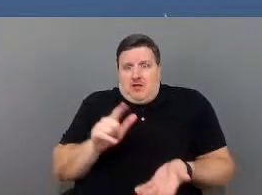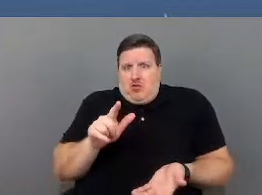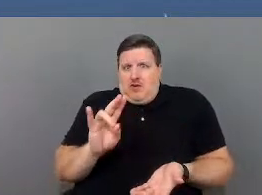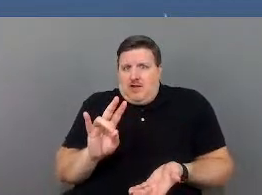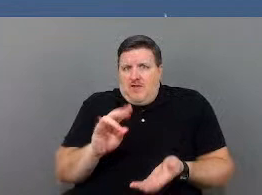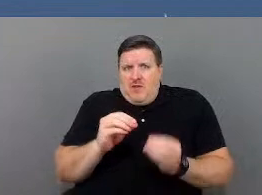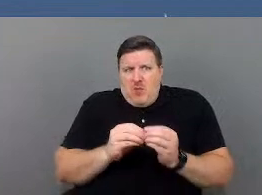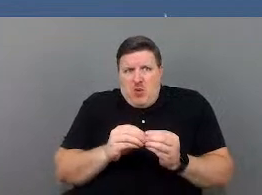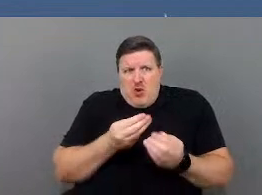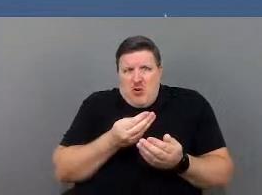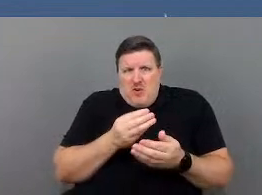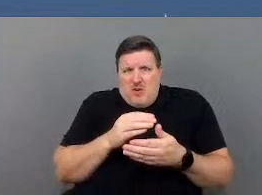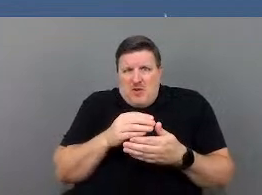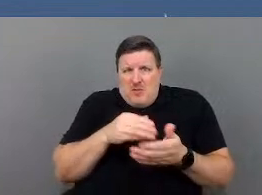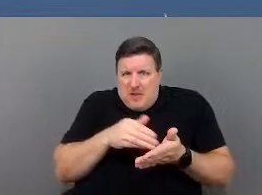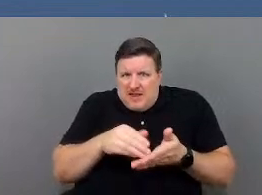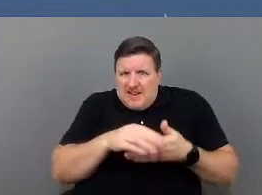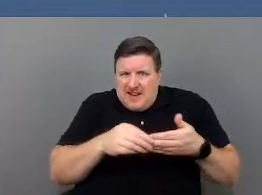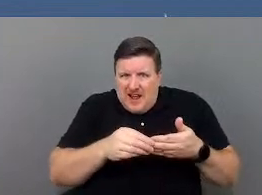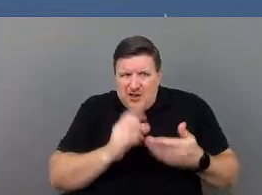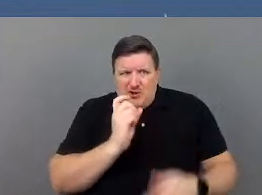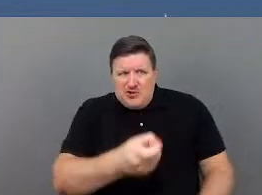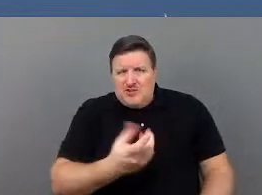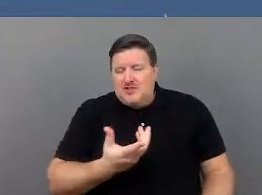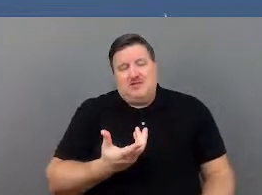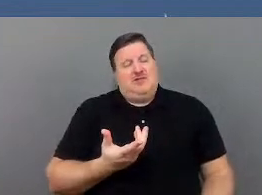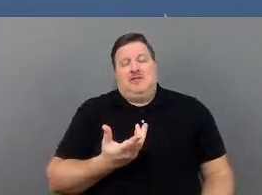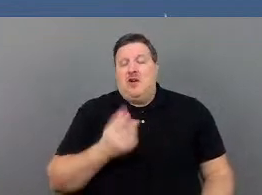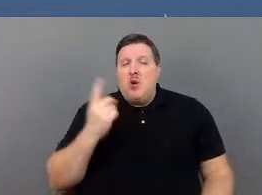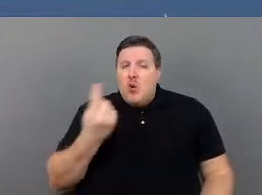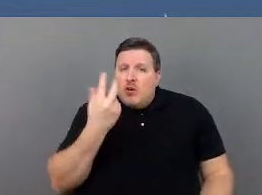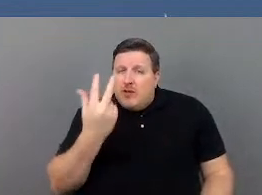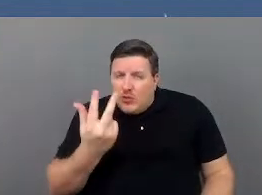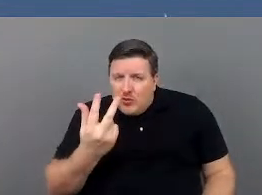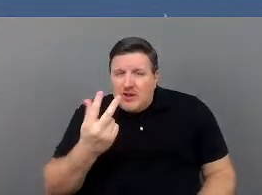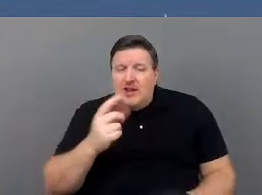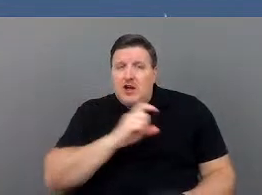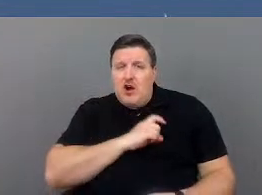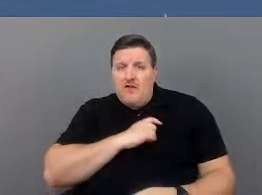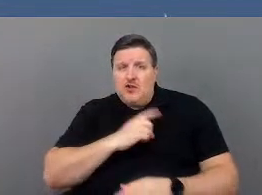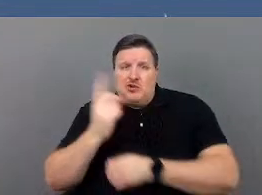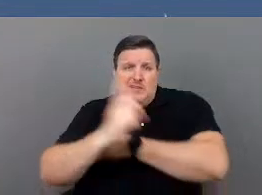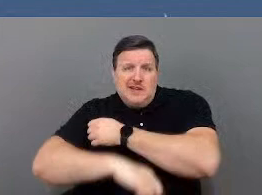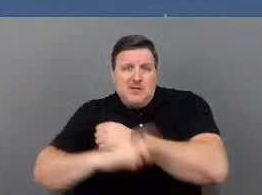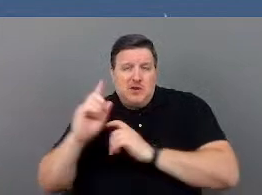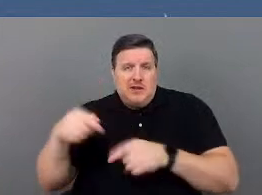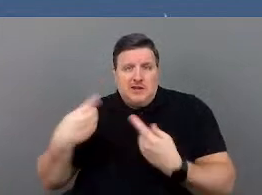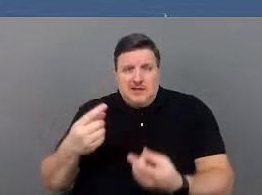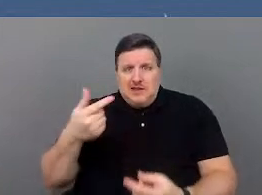ONLY THREE OFFICERS HAVE BEEN DISCIPLINED SINCE GEORGE FLOYD'S OF THEM FOR DARING TO TALK ABOUT THE TOXIC CULTURE OF MPD TO MEDIA. AND ONE FOR NOT FILING A REPORT